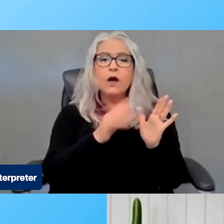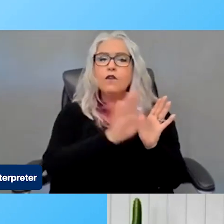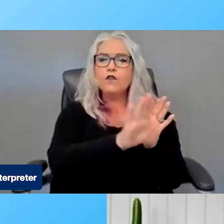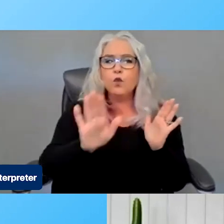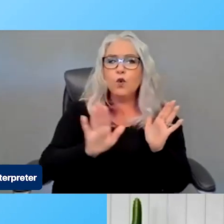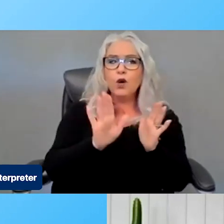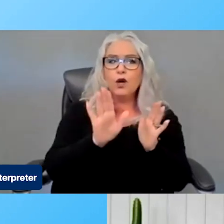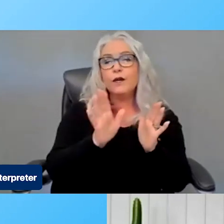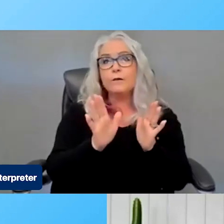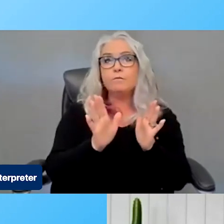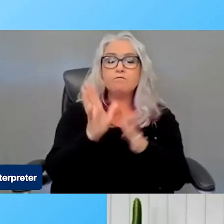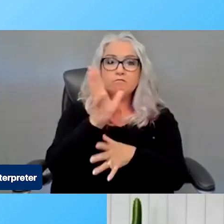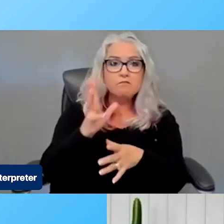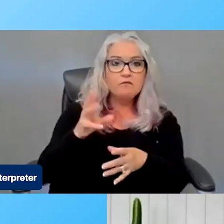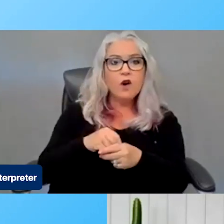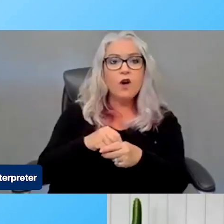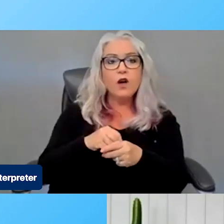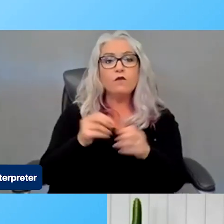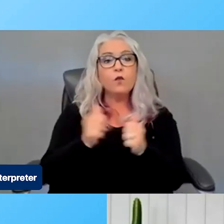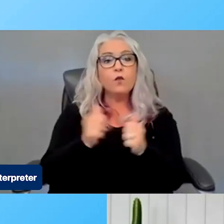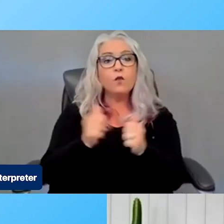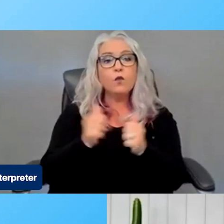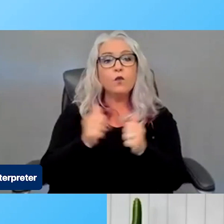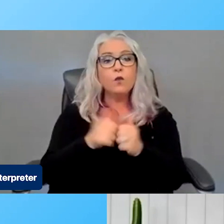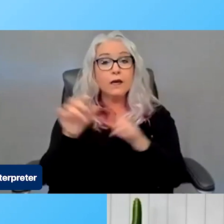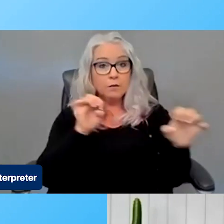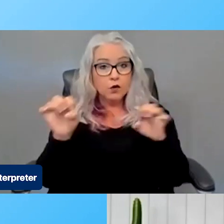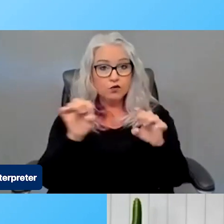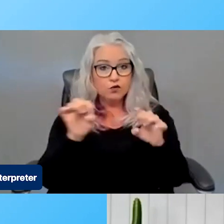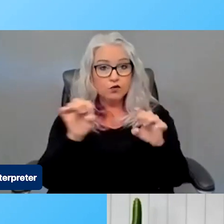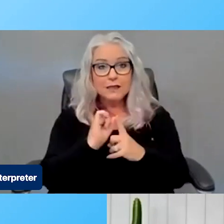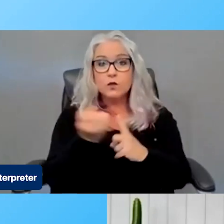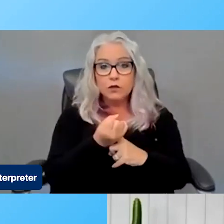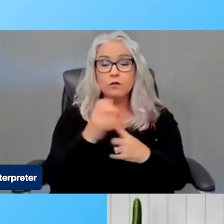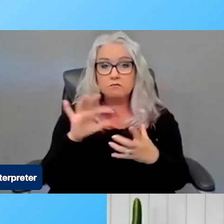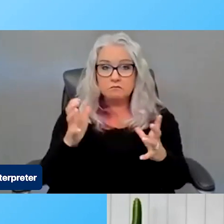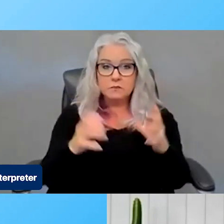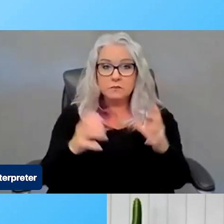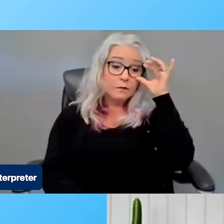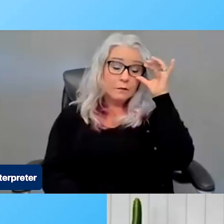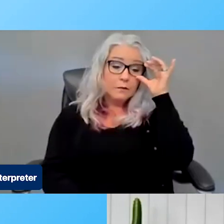involvement in an emergency case. Describe the timeframe.